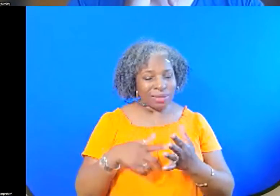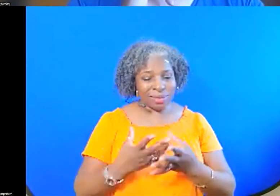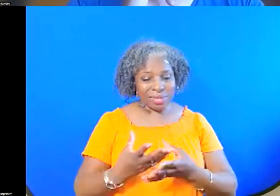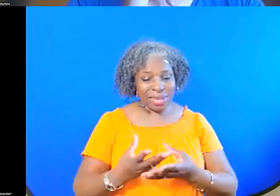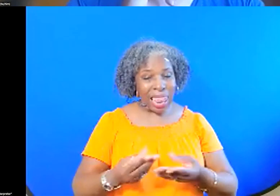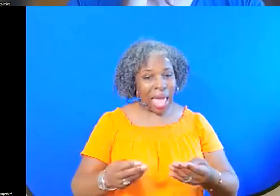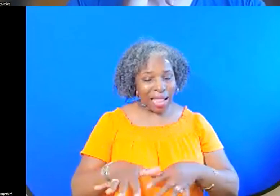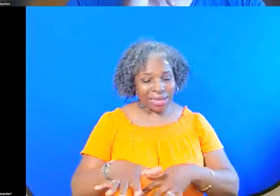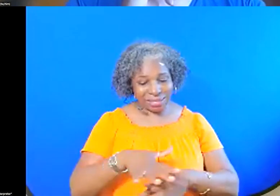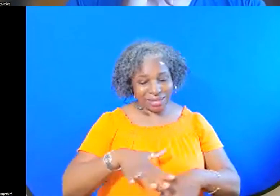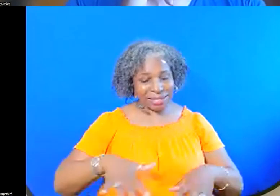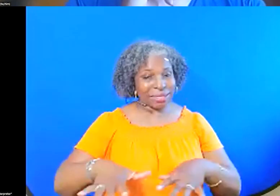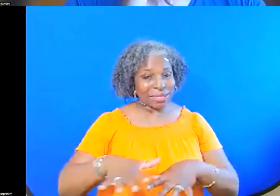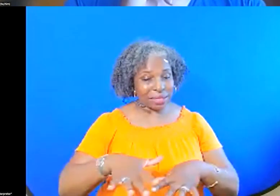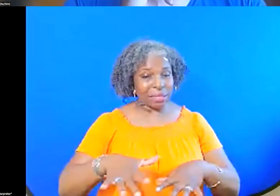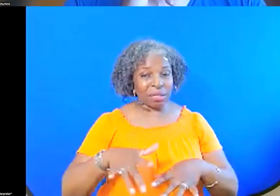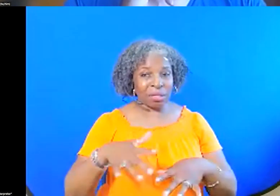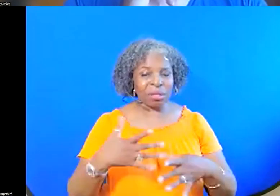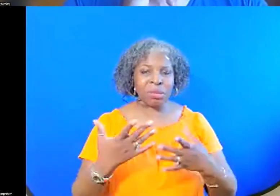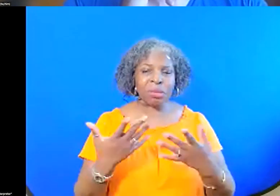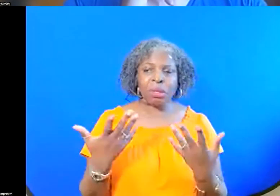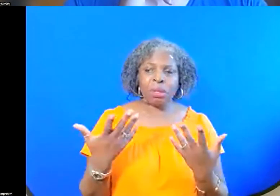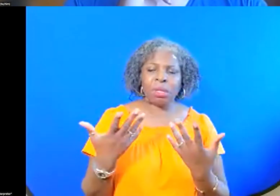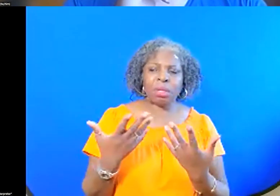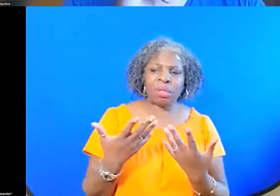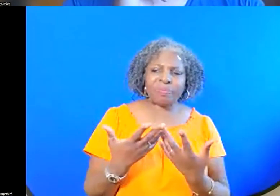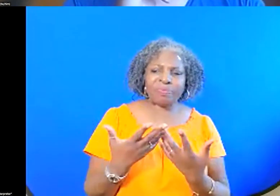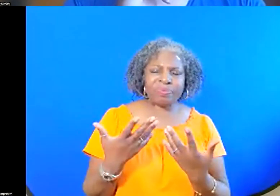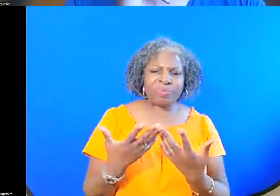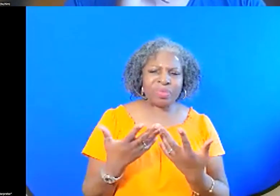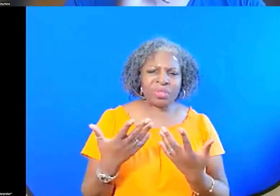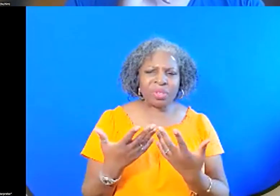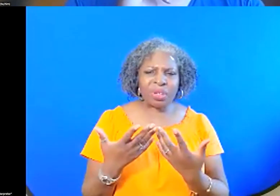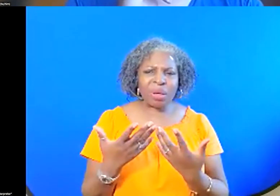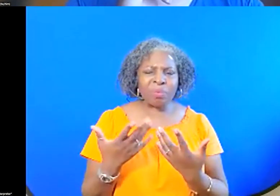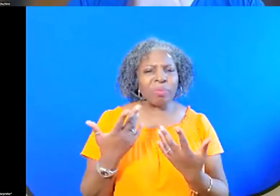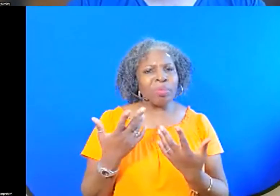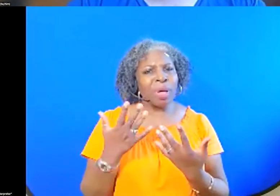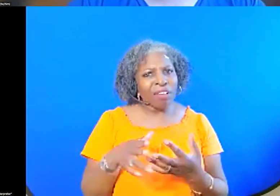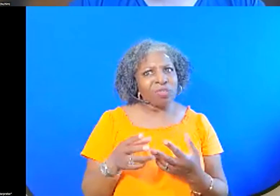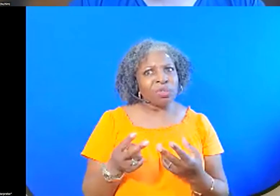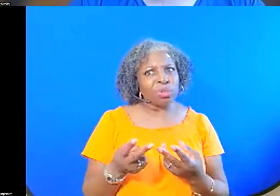And also, it's just how does is it's looking at the past, but then also looking at the present.